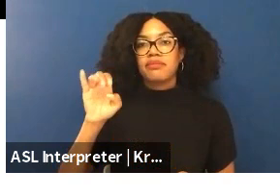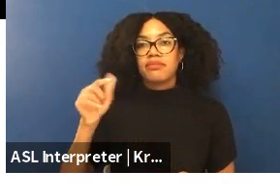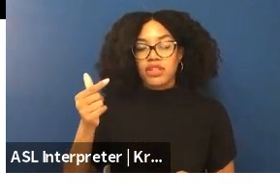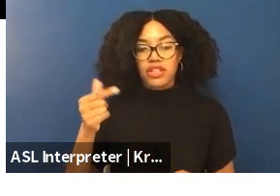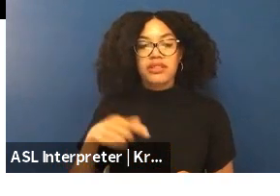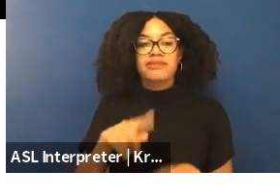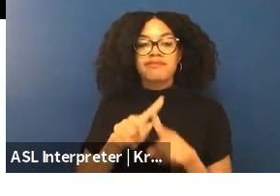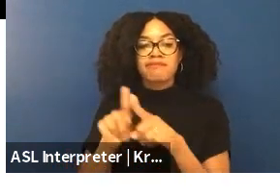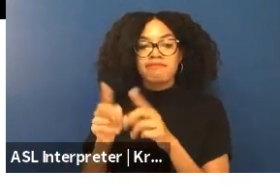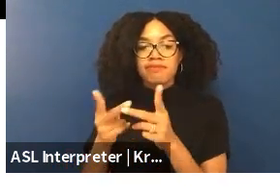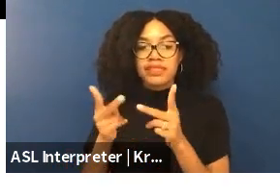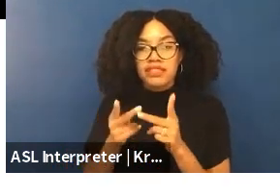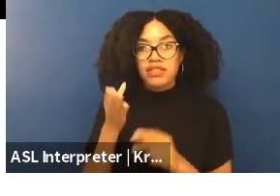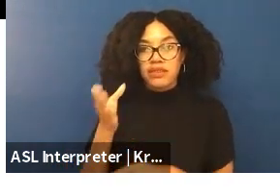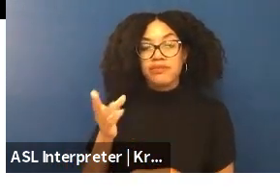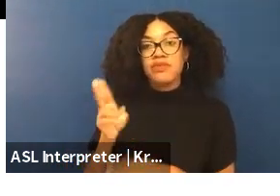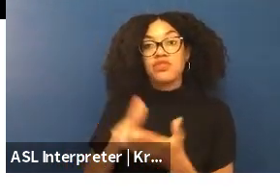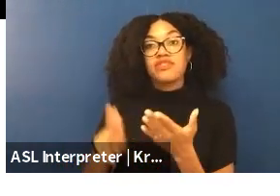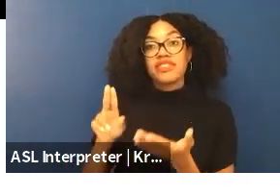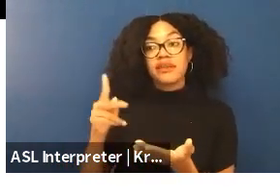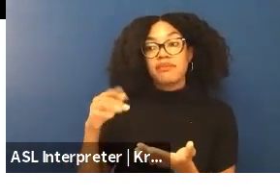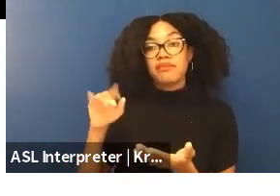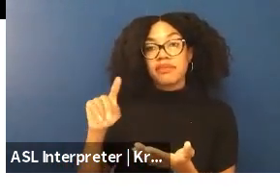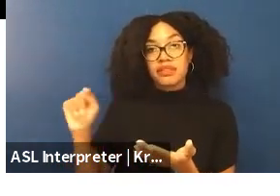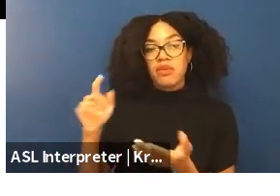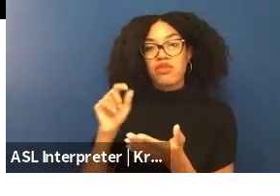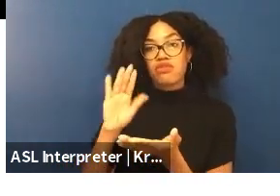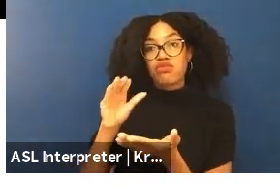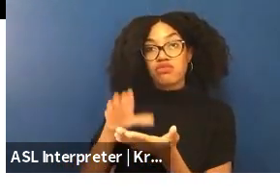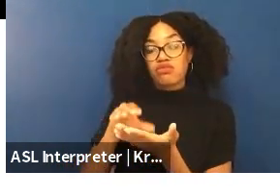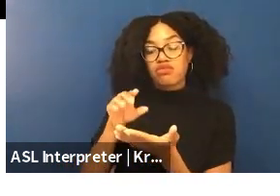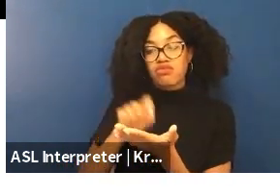at the University of Pittsburgh Writing Center for 17 years, and teaching 1st year writing